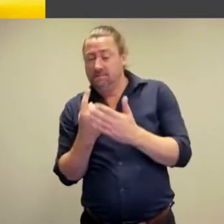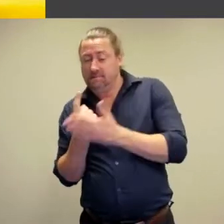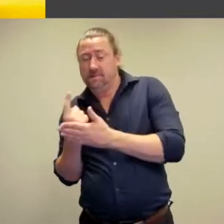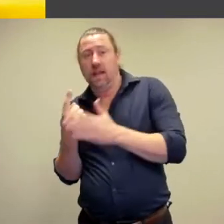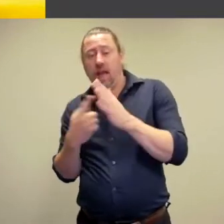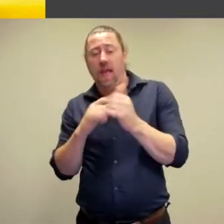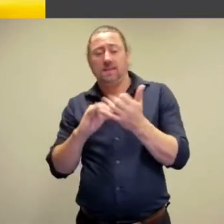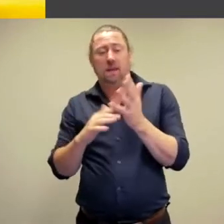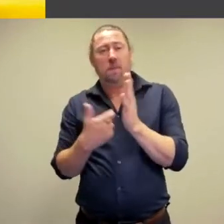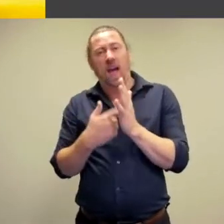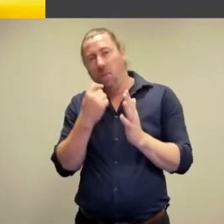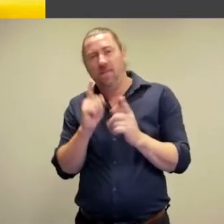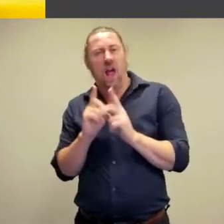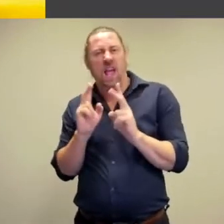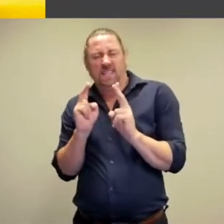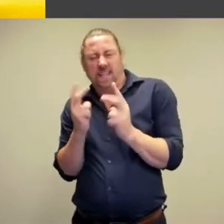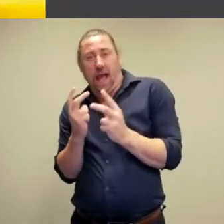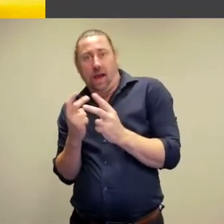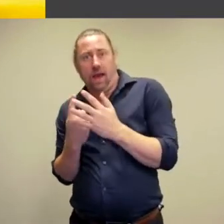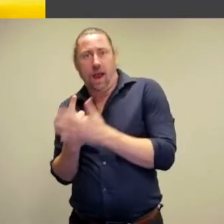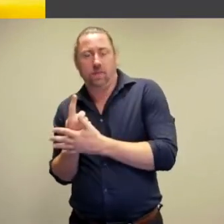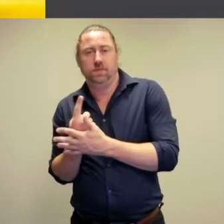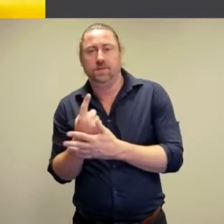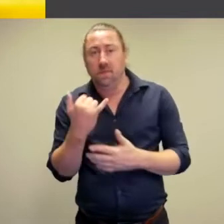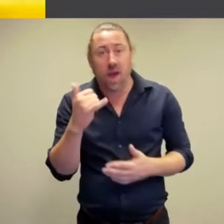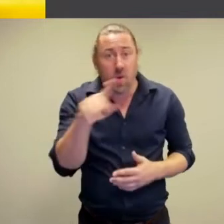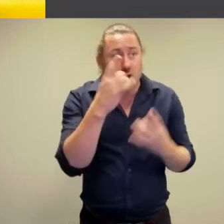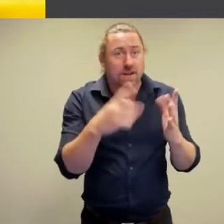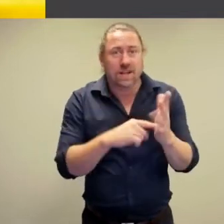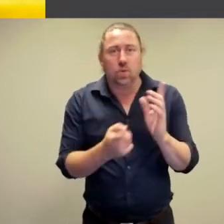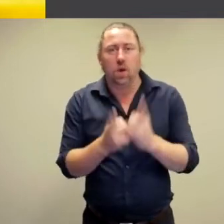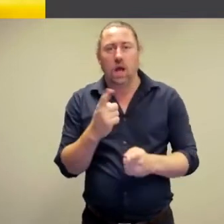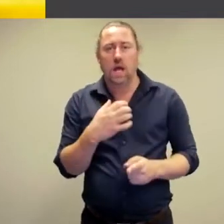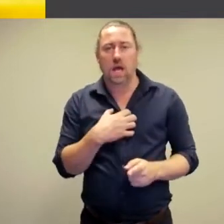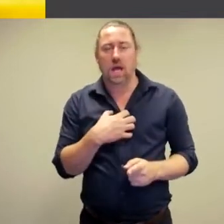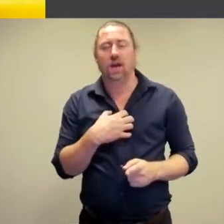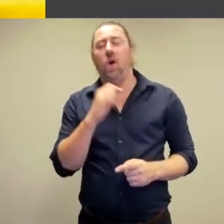ASMR. Some of you might be tweaking to